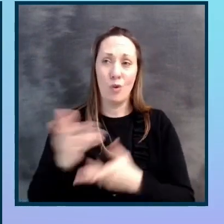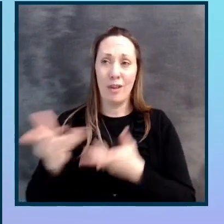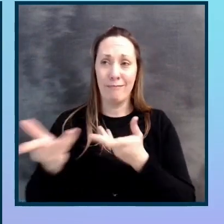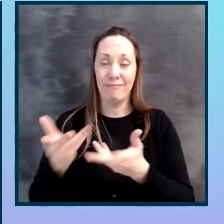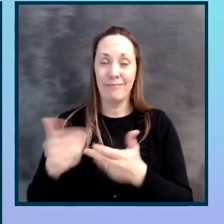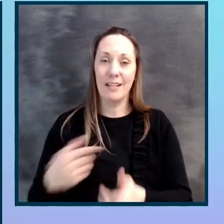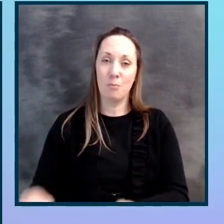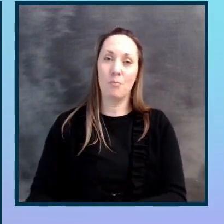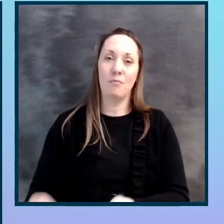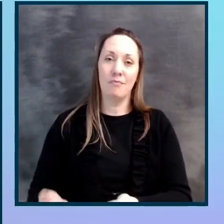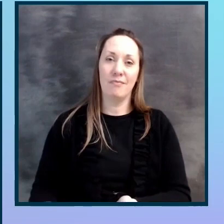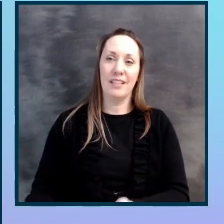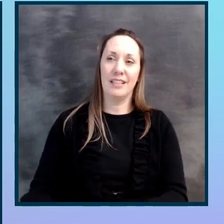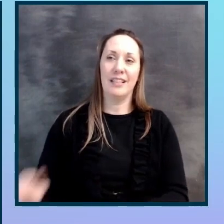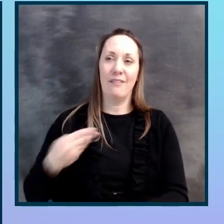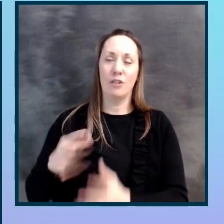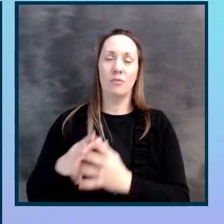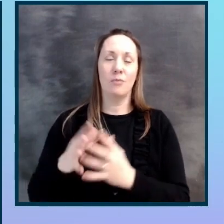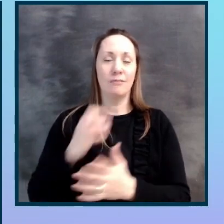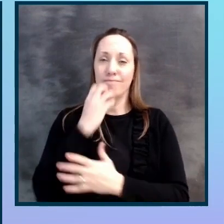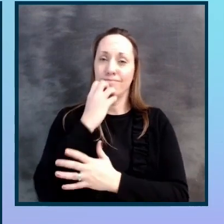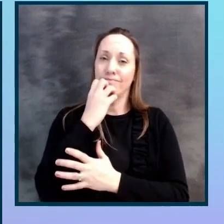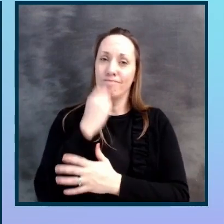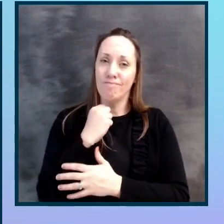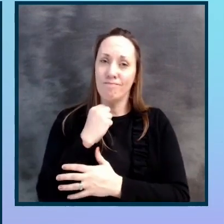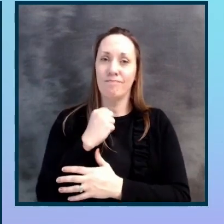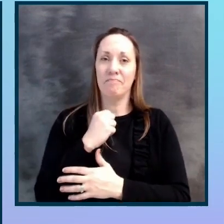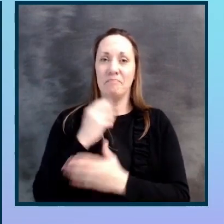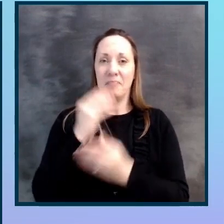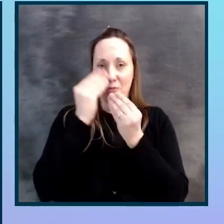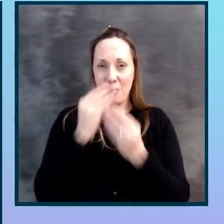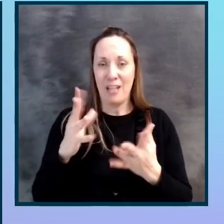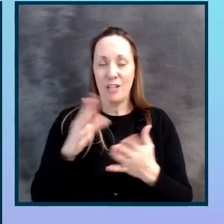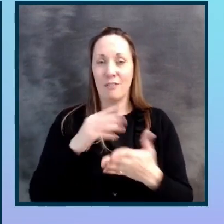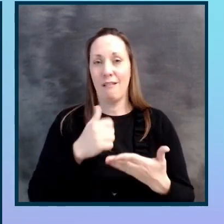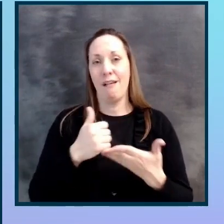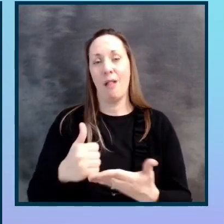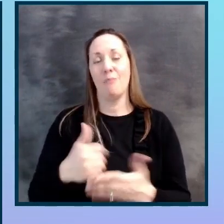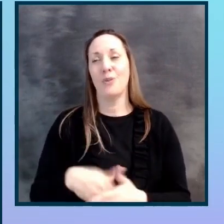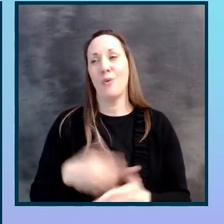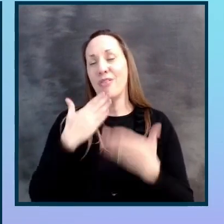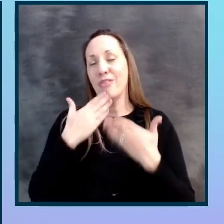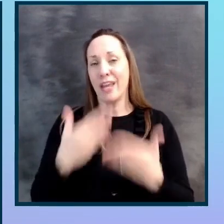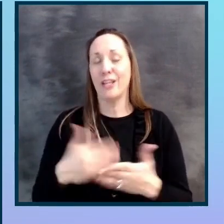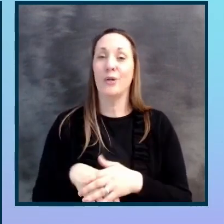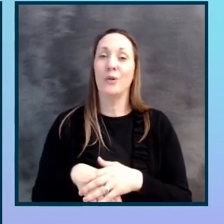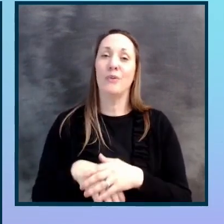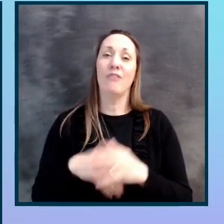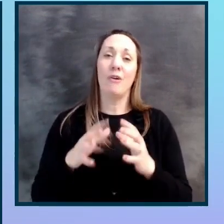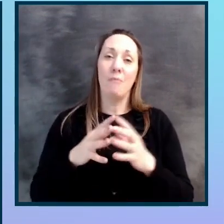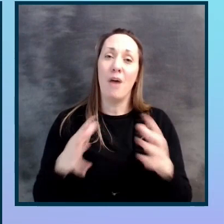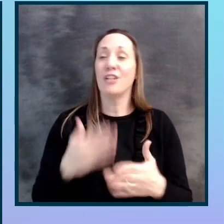with invaluable insights and help. So thank you very much, thank you, Deque,